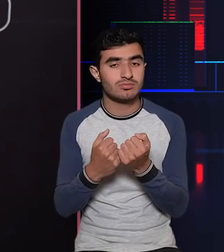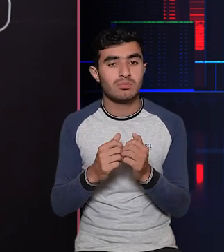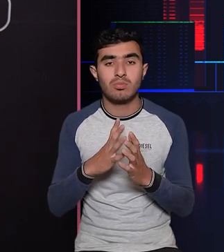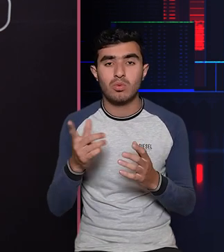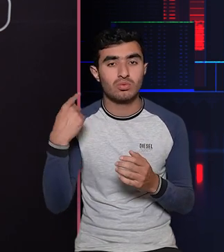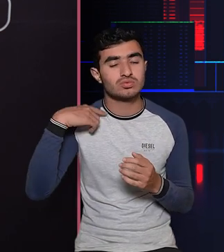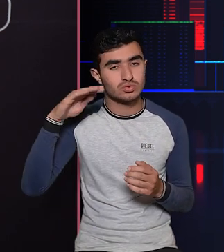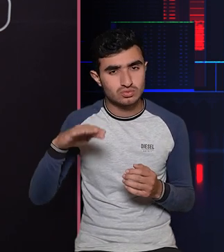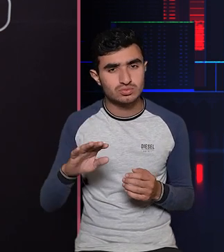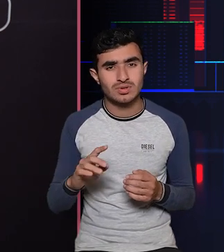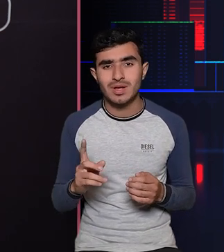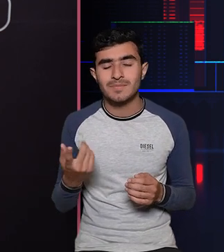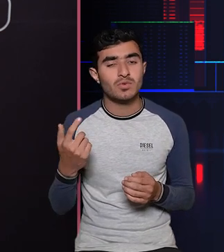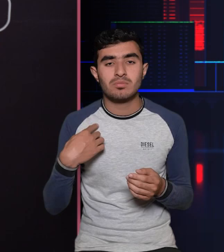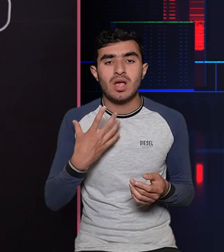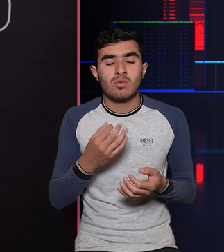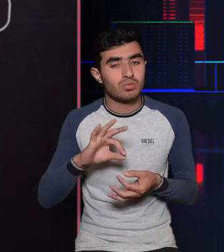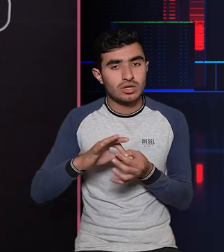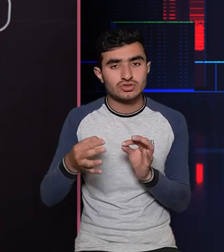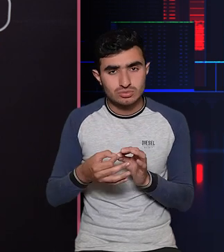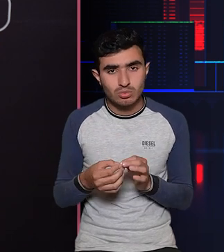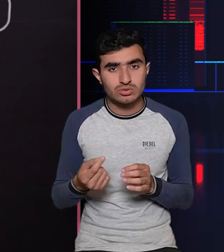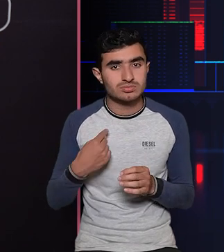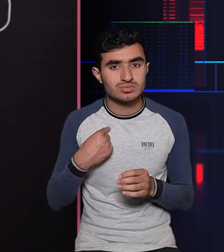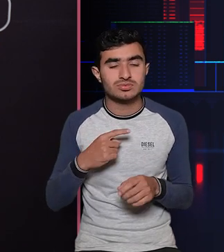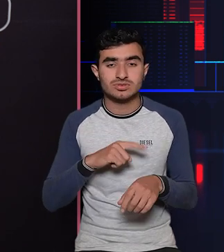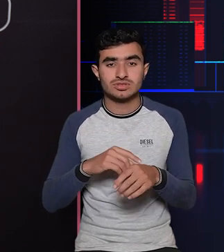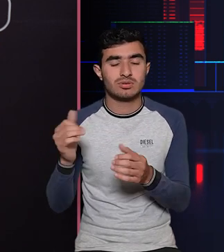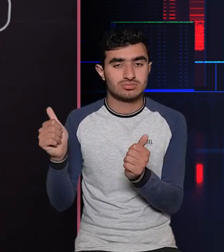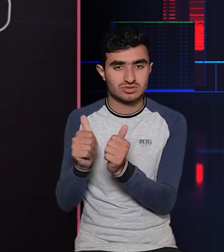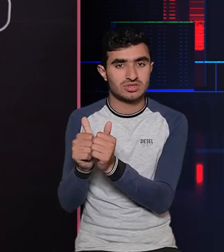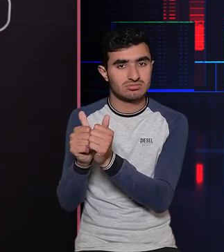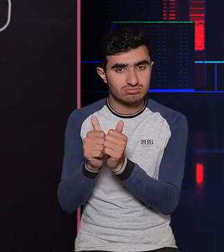My father, use to come along me and played with me and made me learn.